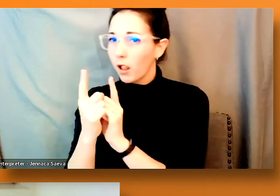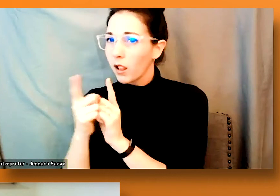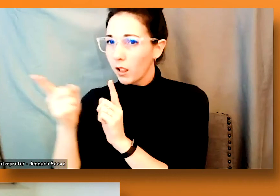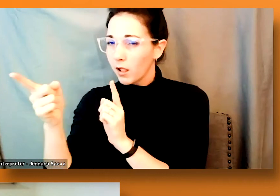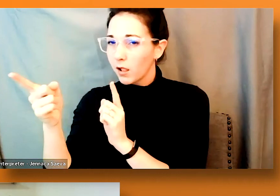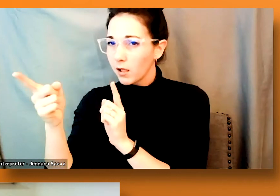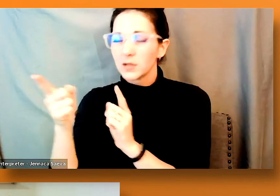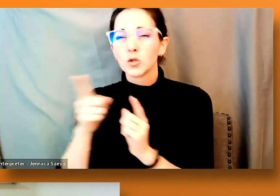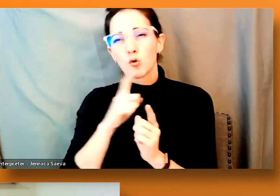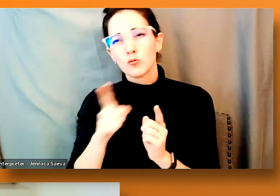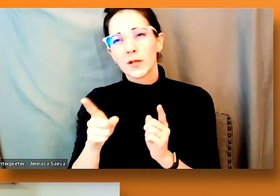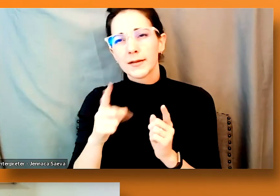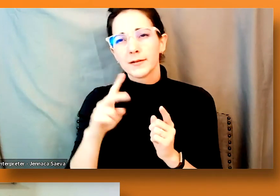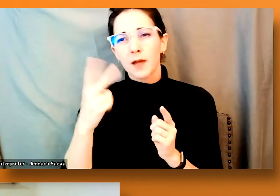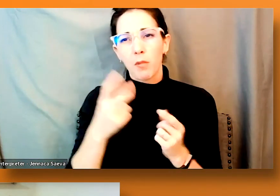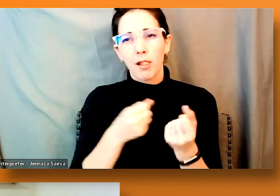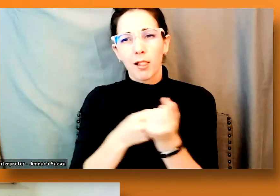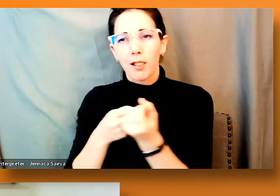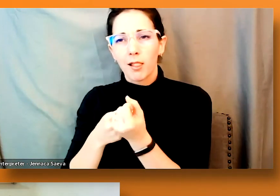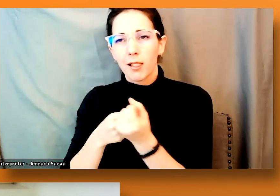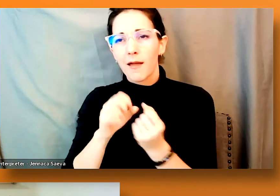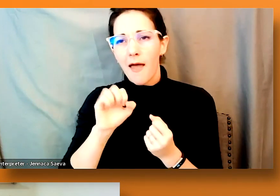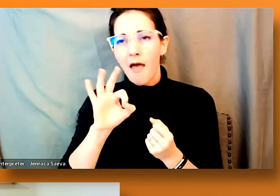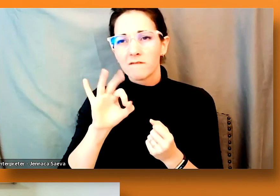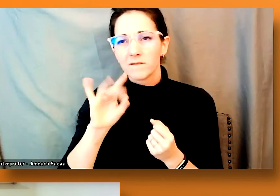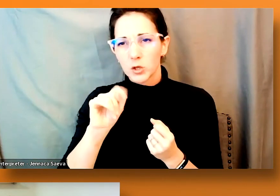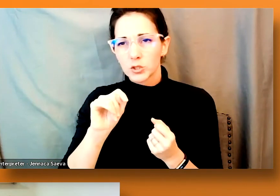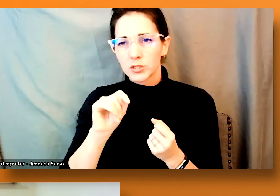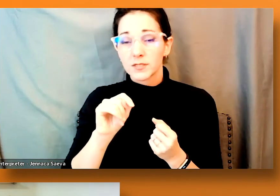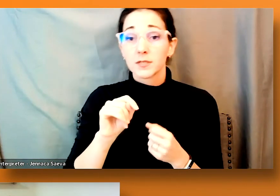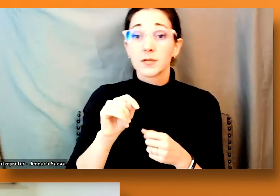So that's kind of a joint effort between the PI, SPA, and SRS,